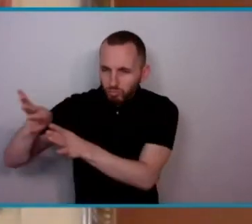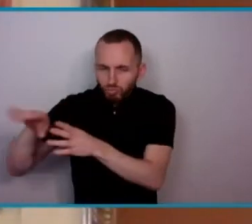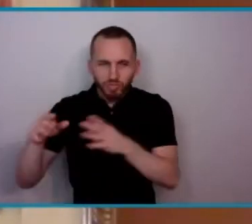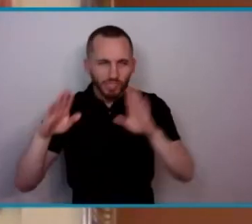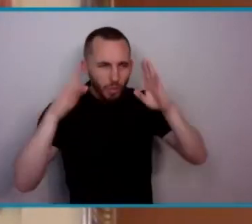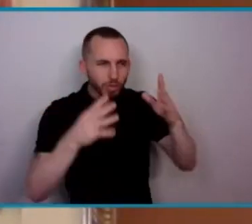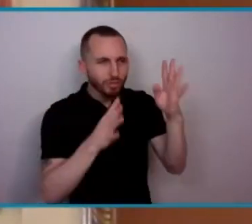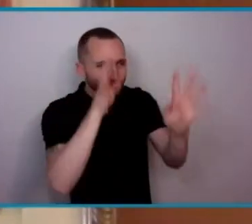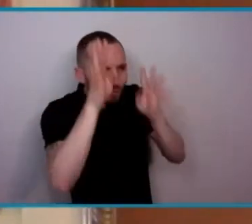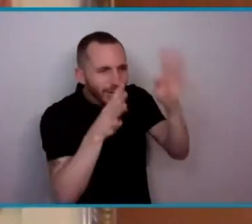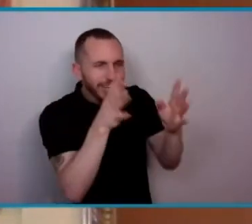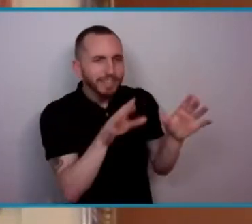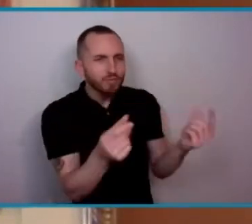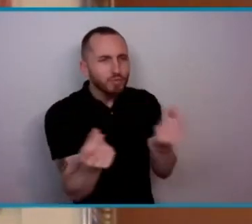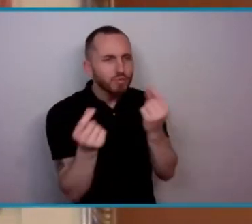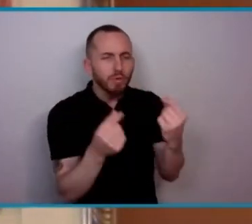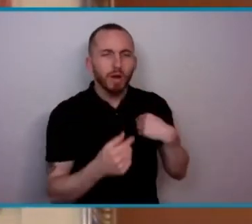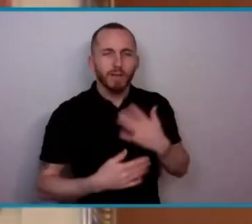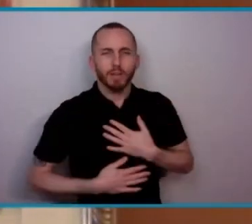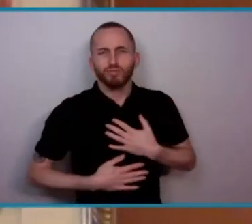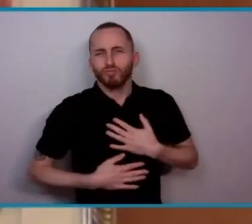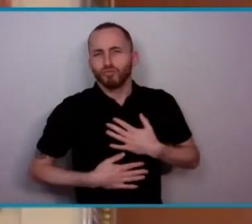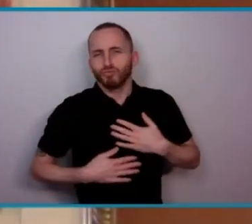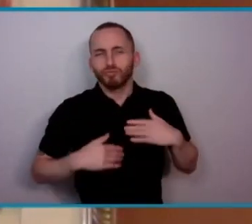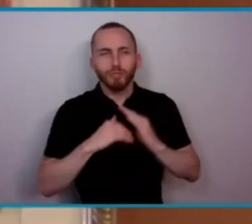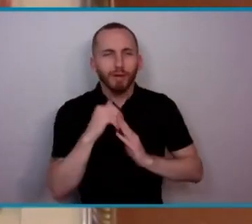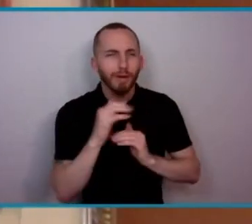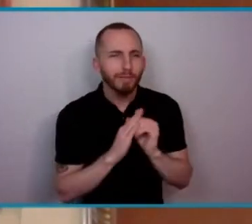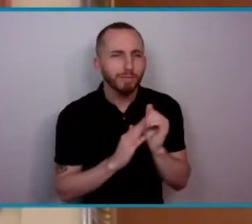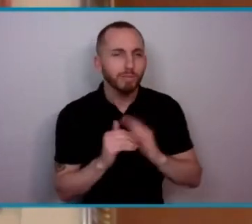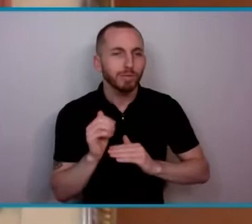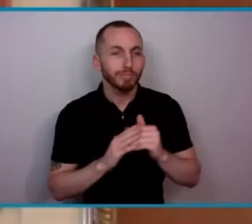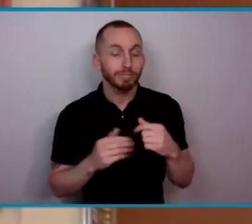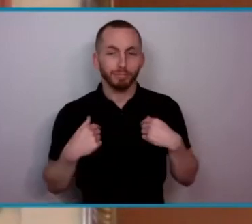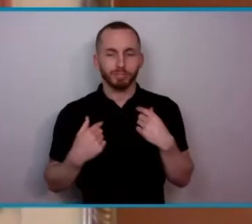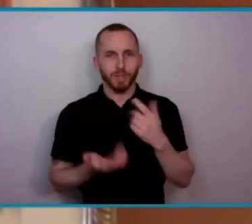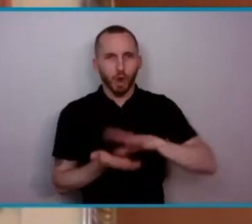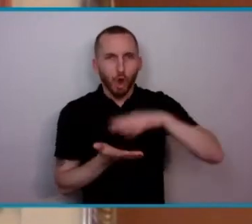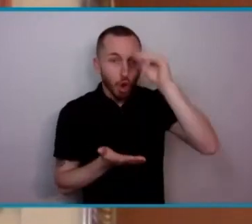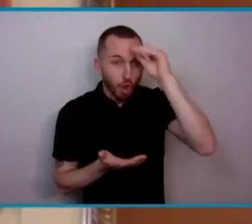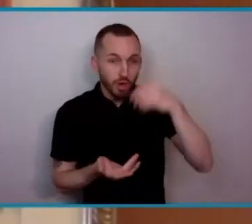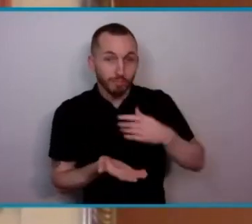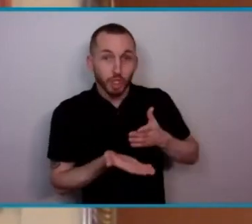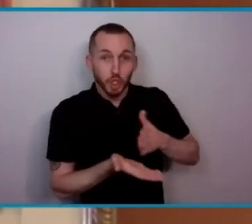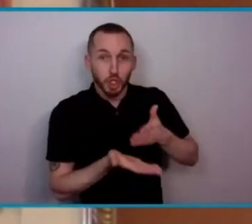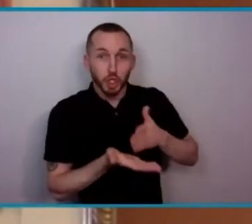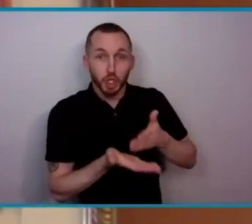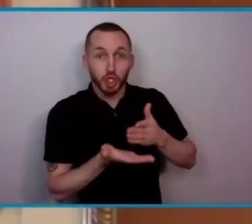And what I discovered is that cooking, which I would regard as a creative endeavor, especially